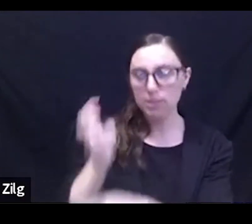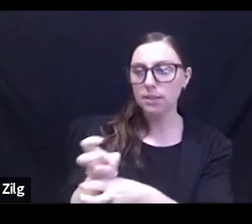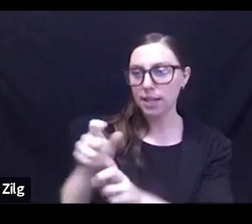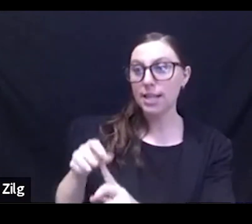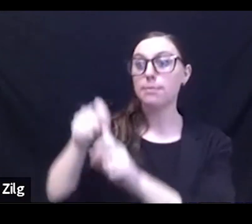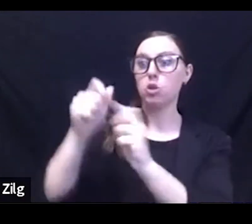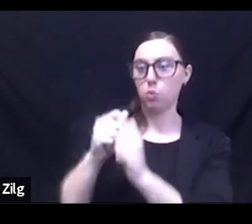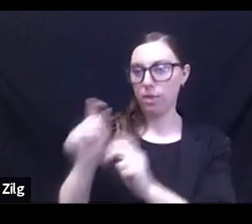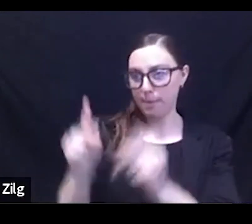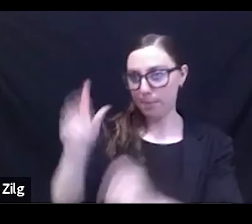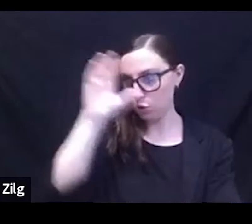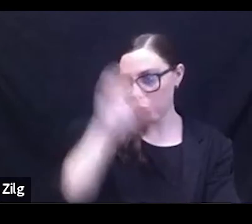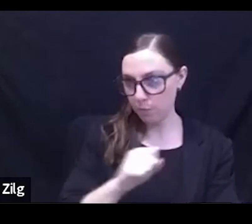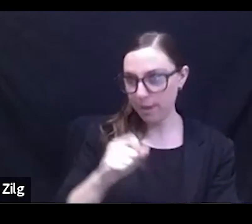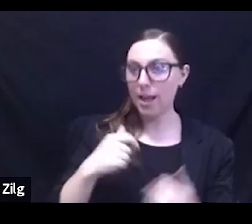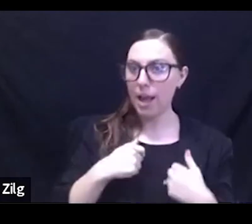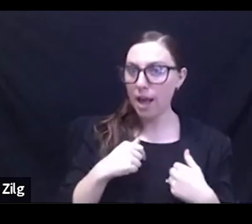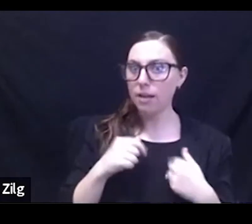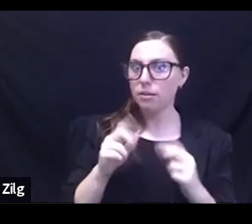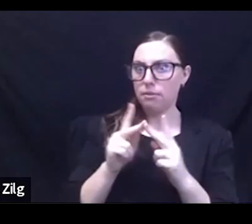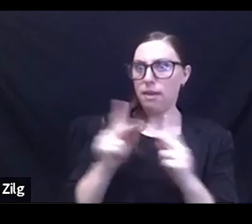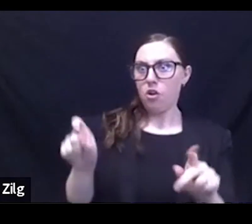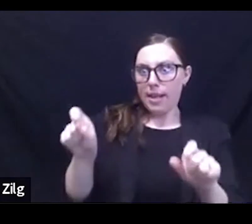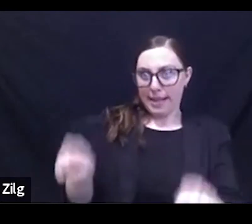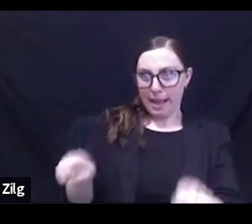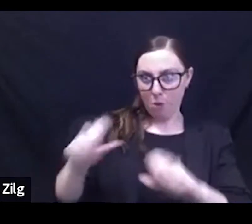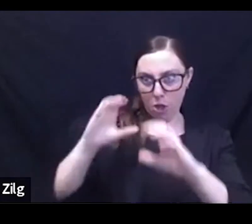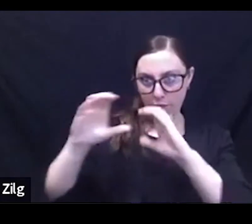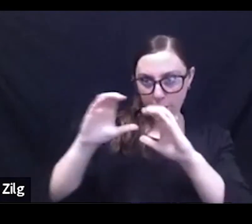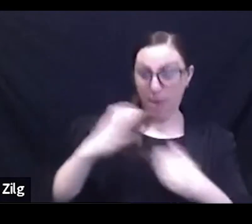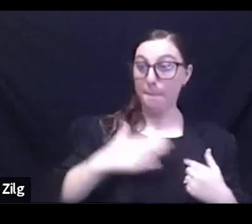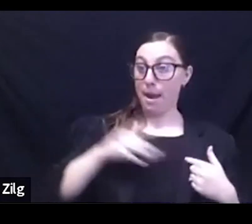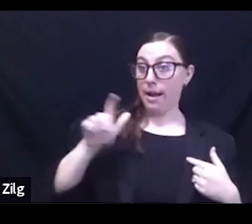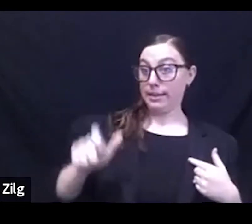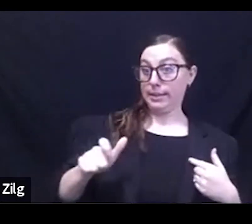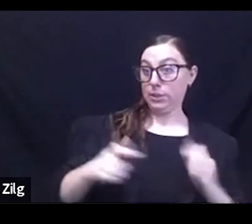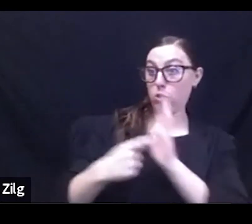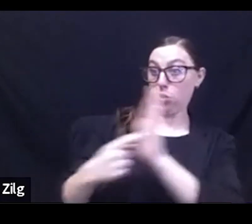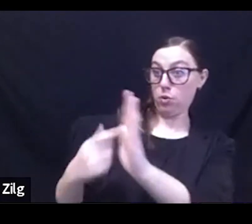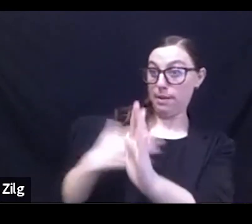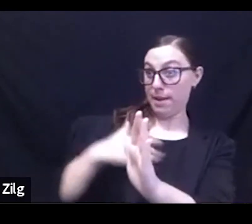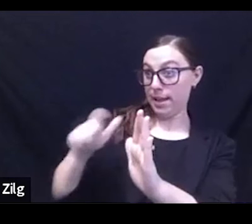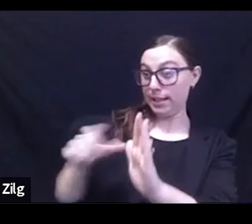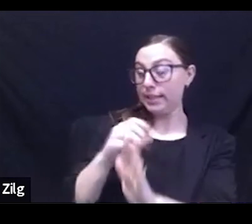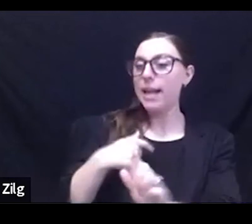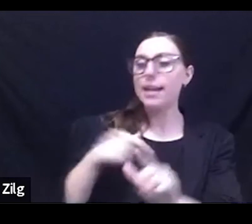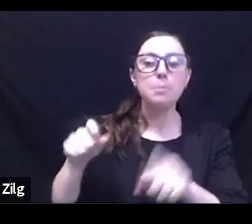I am very capable of communicating my needs to other people and very capable of understanding